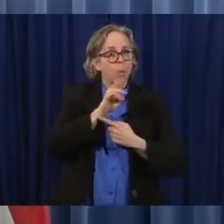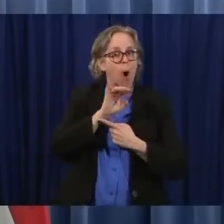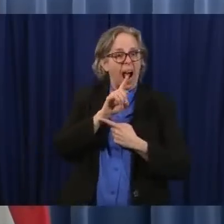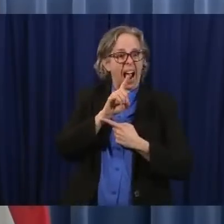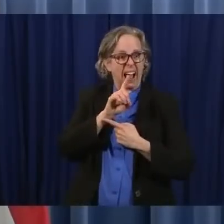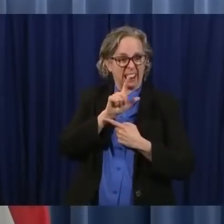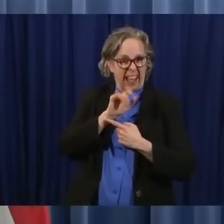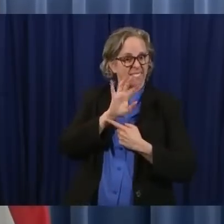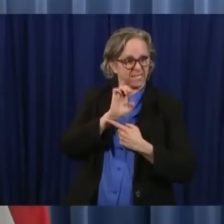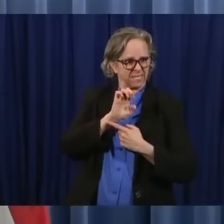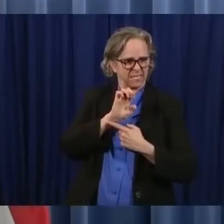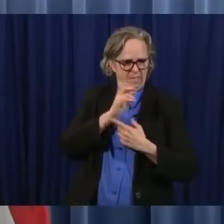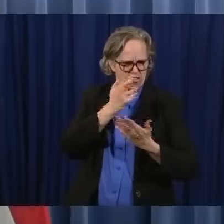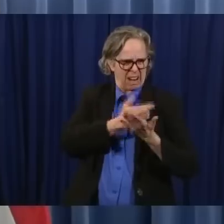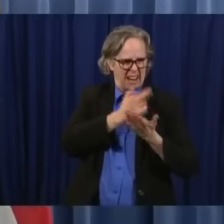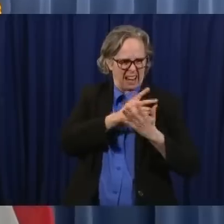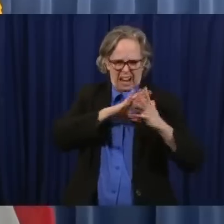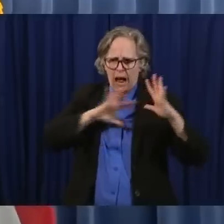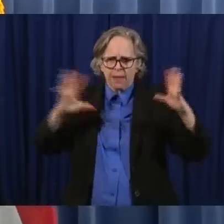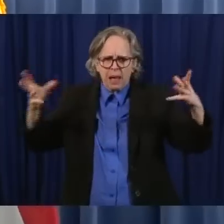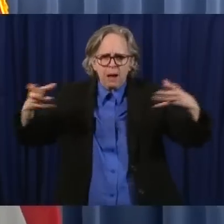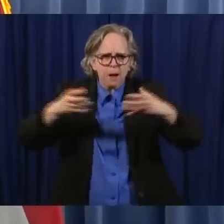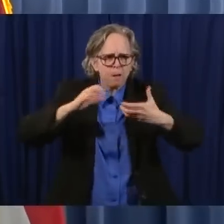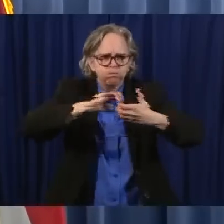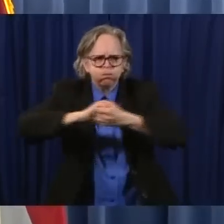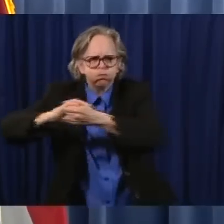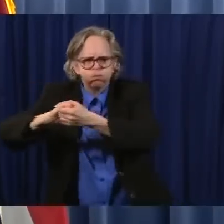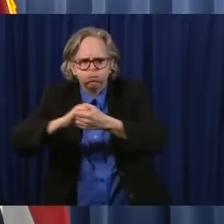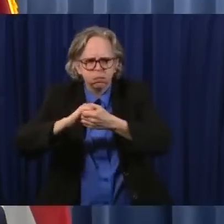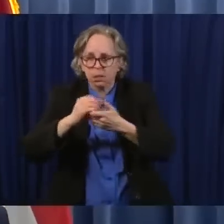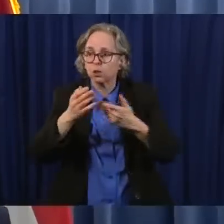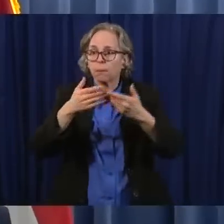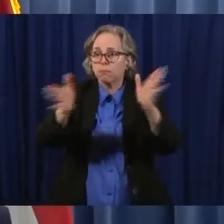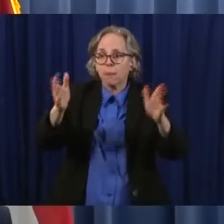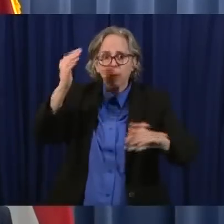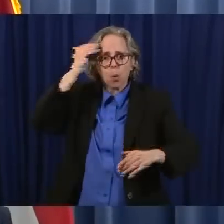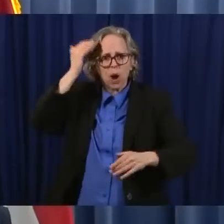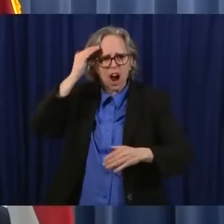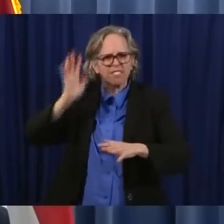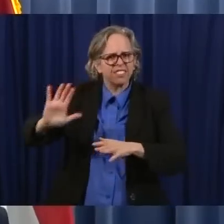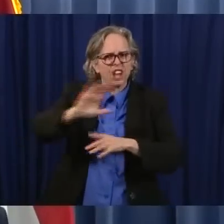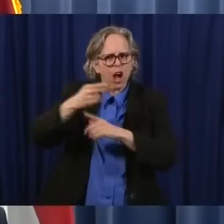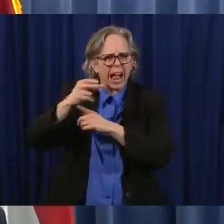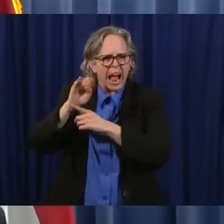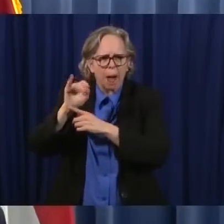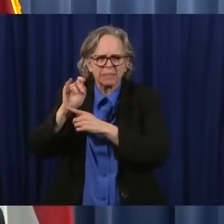AND PROTECTION, PARTNERSHIPS WITH OHIO'S GREAT DISEASE AND WILDLIFE REHABILITATION FACILITIES, INCREASED PUBLIC